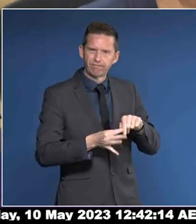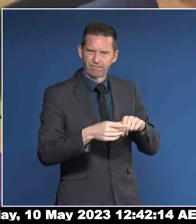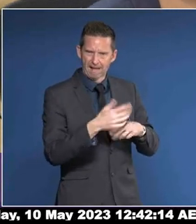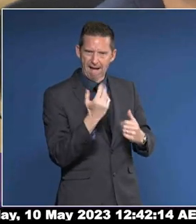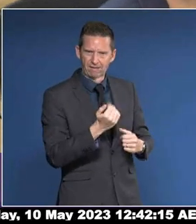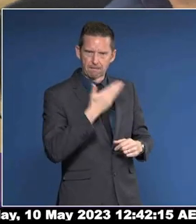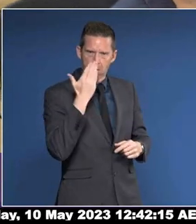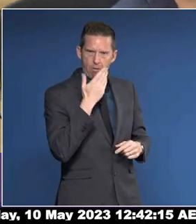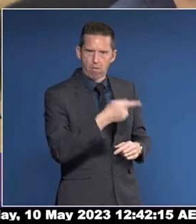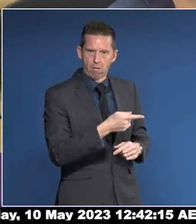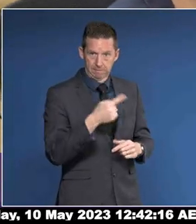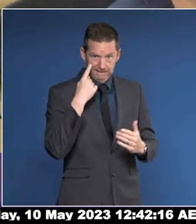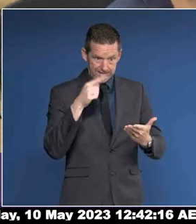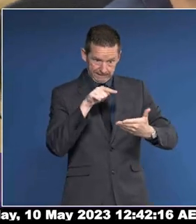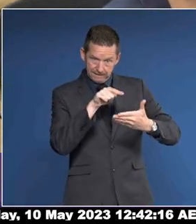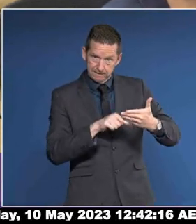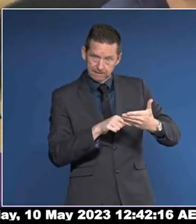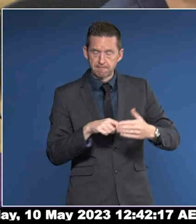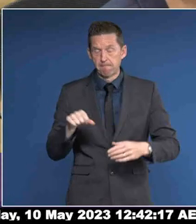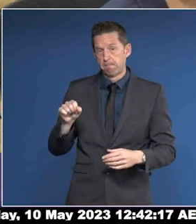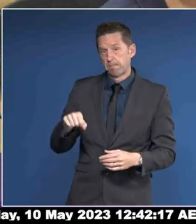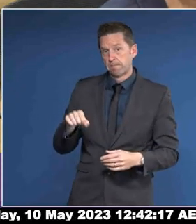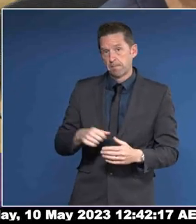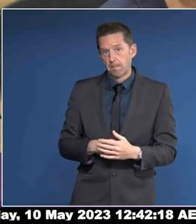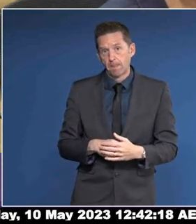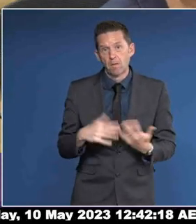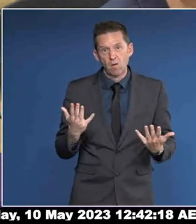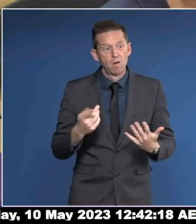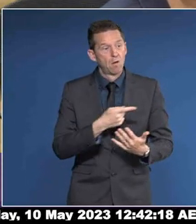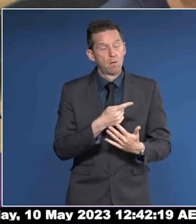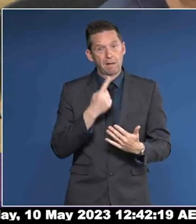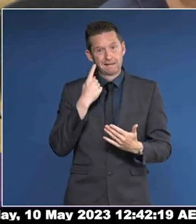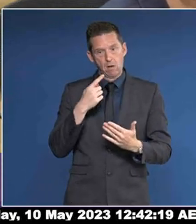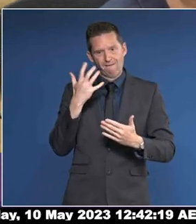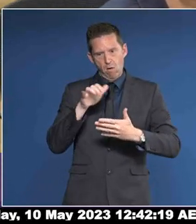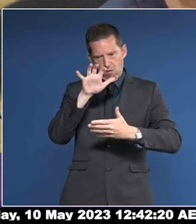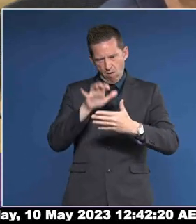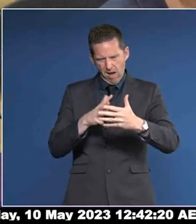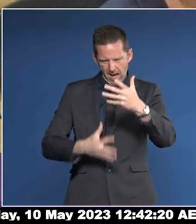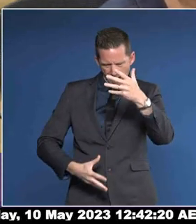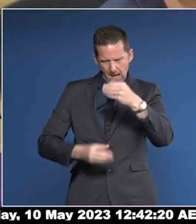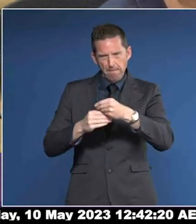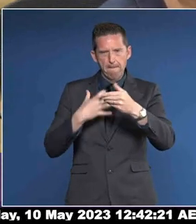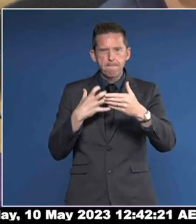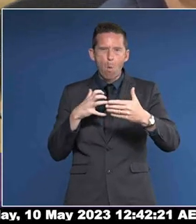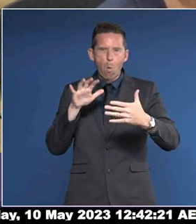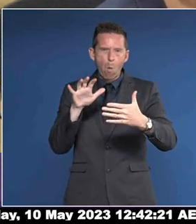So can we infer this is a summary of a larger record but, in summary, someone has